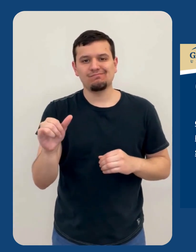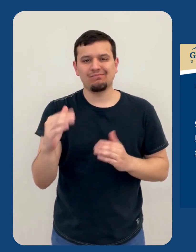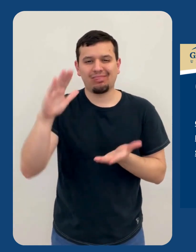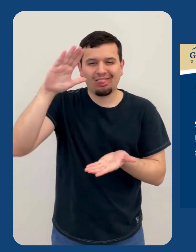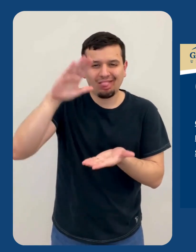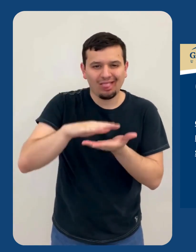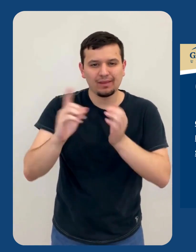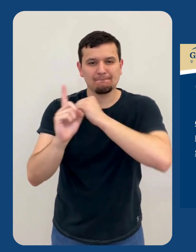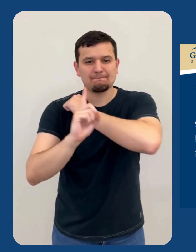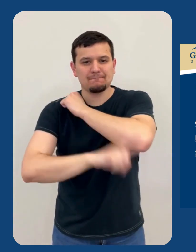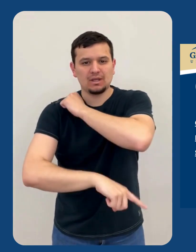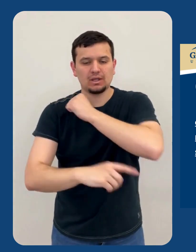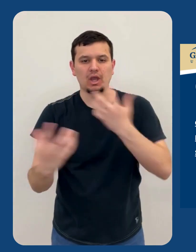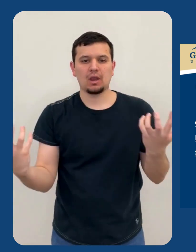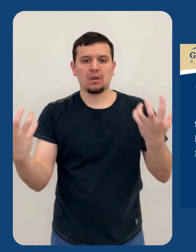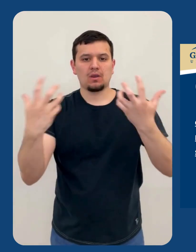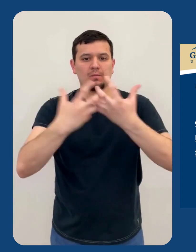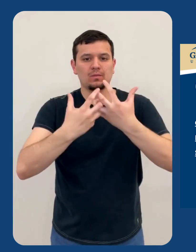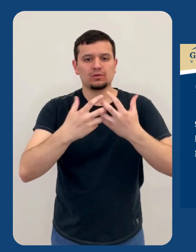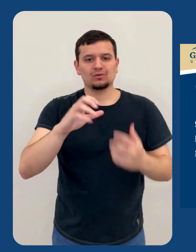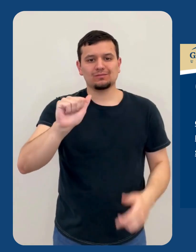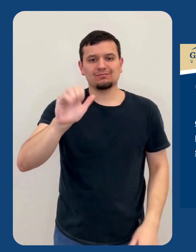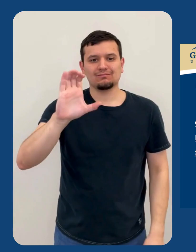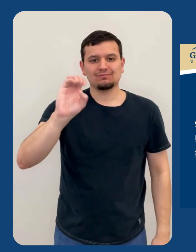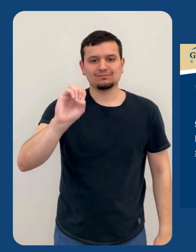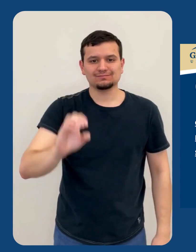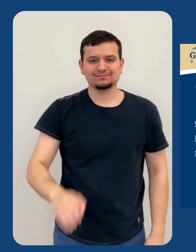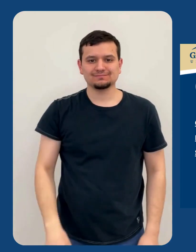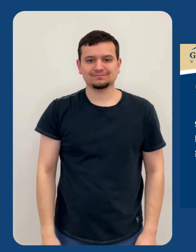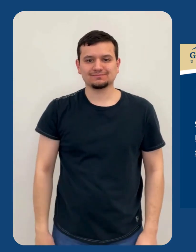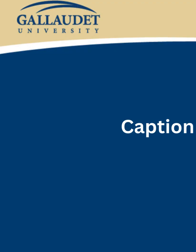and lessen the penalty compared to ACE.